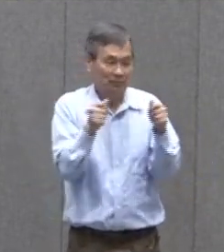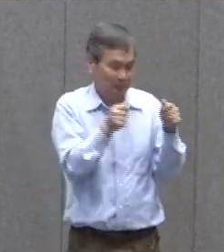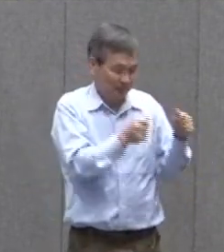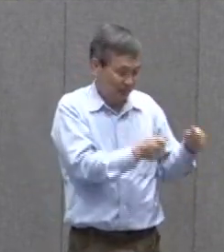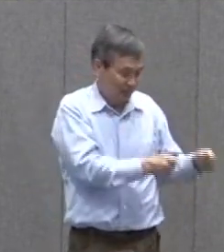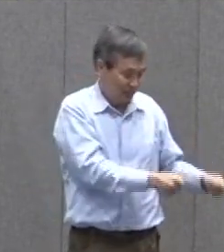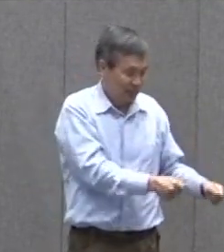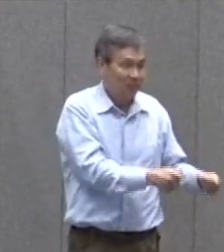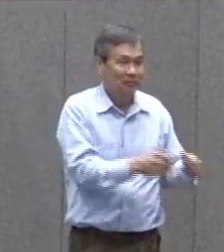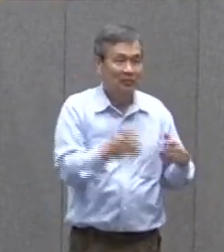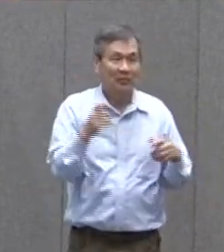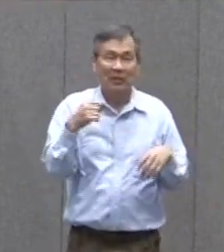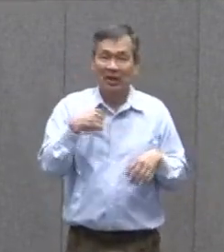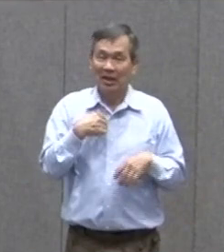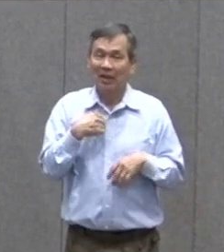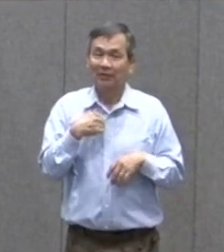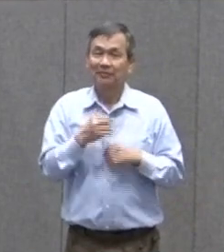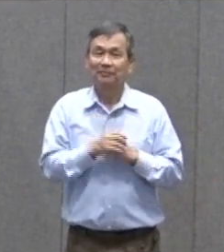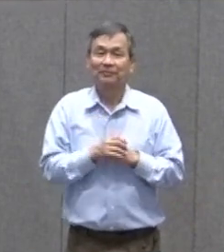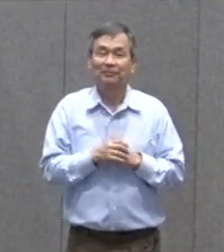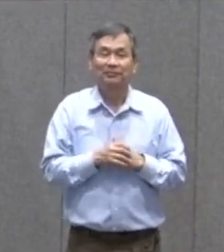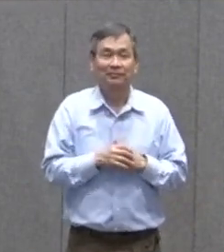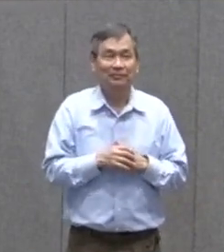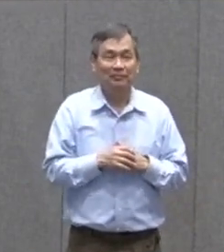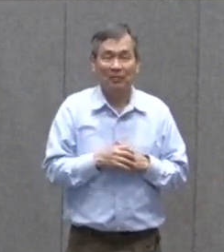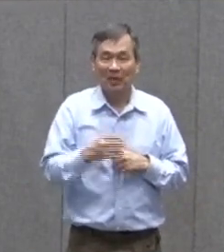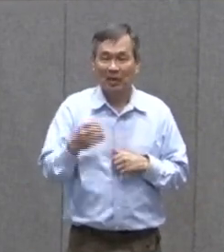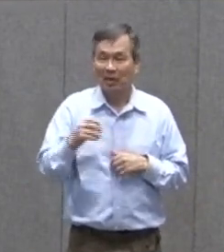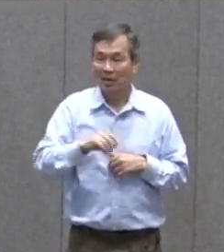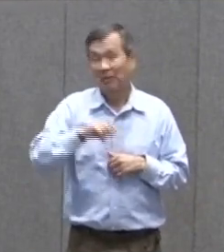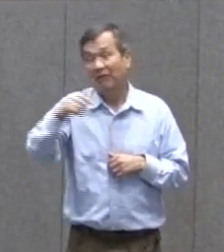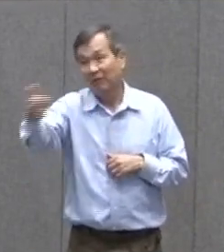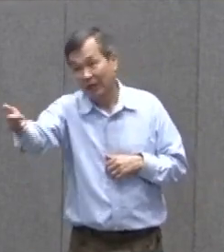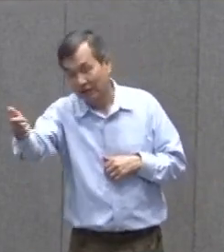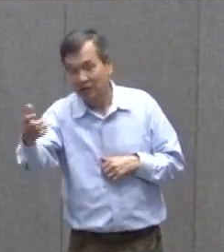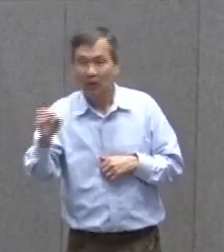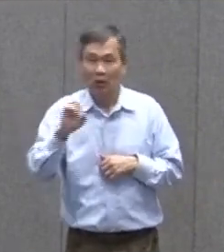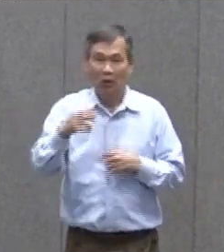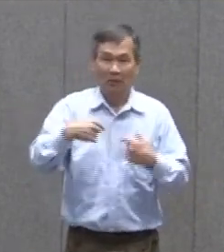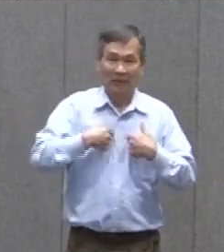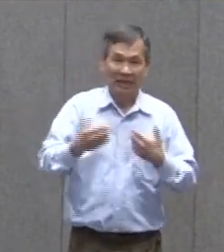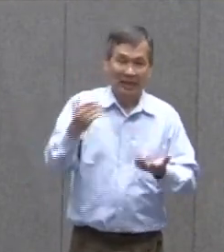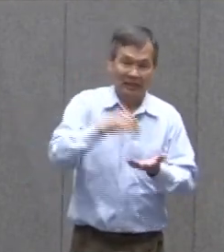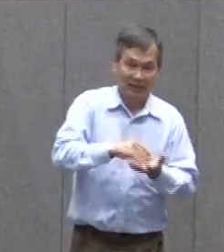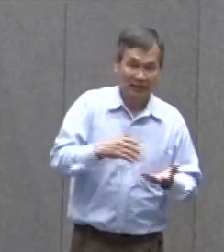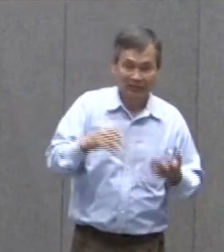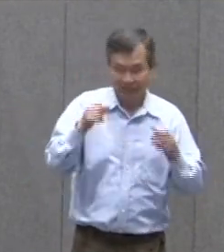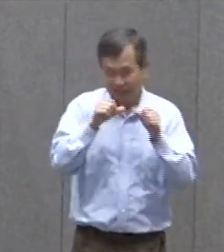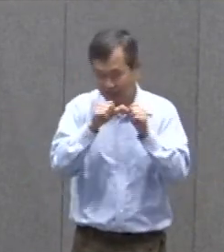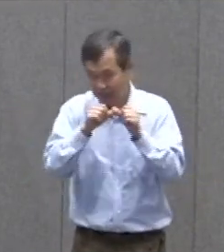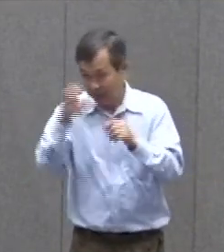who found it and then it would be my friend's turn or I get to go again until I find all of the matches